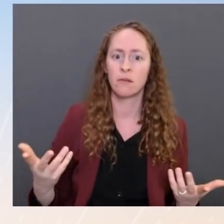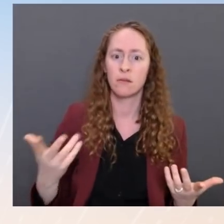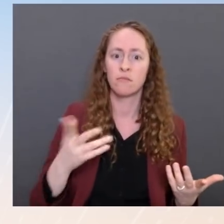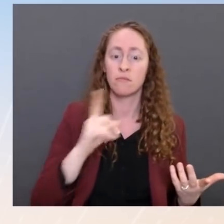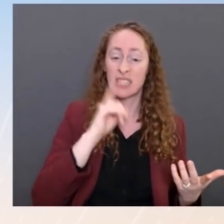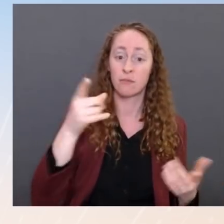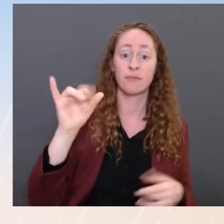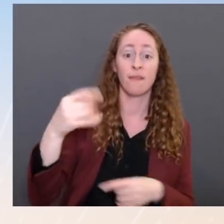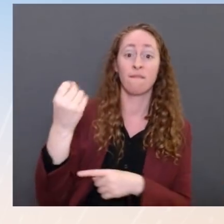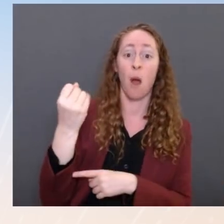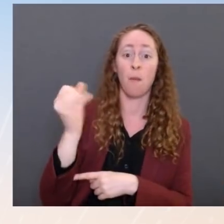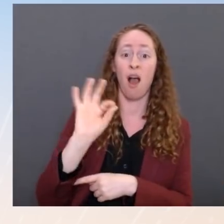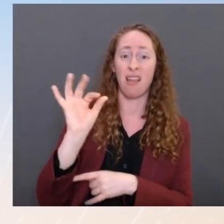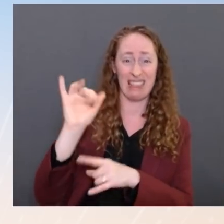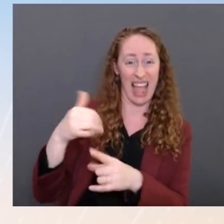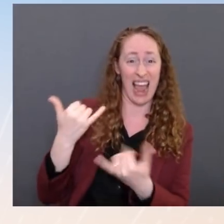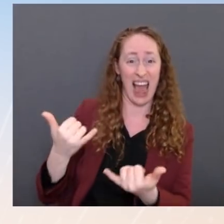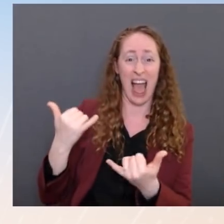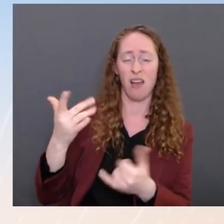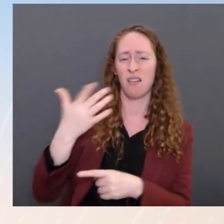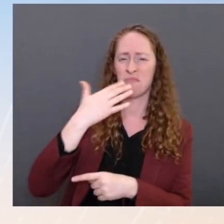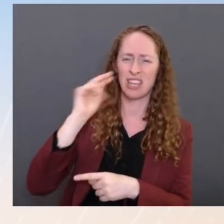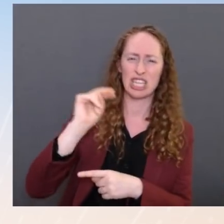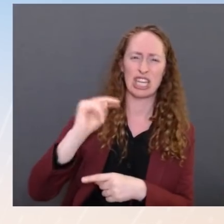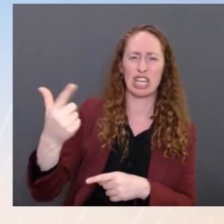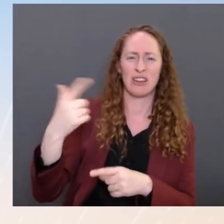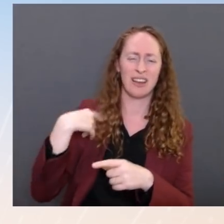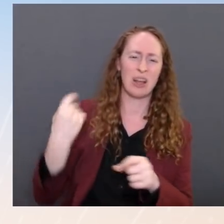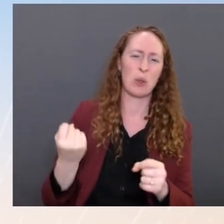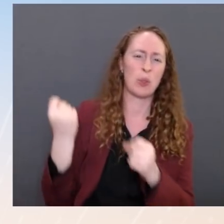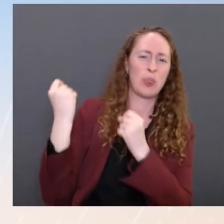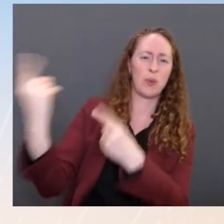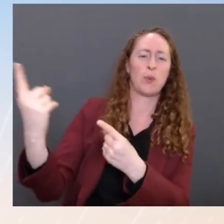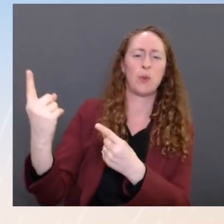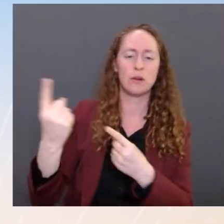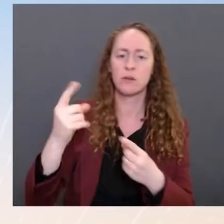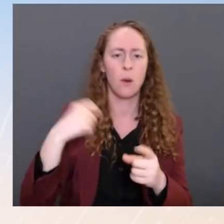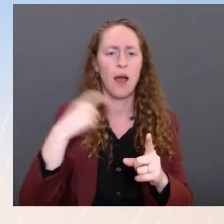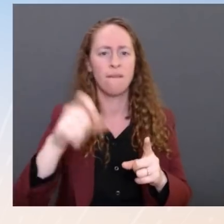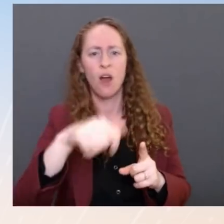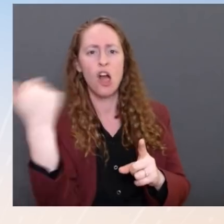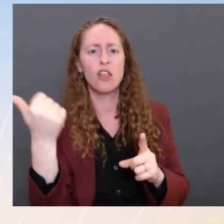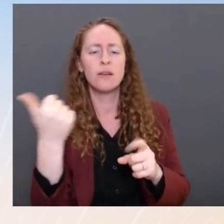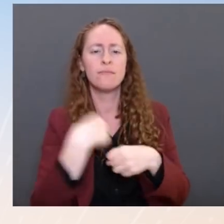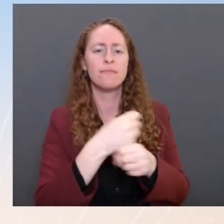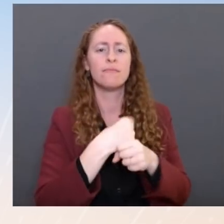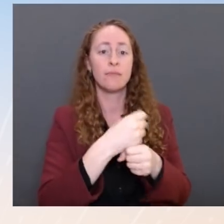who can produce safe baby formula. And we've had success in increasing our productivity --